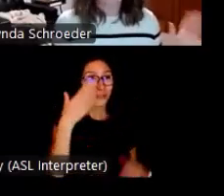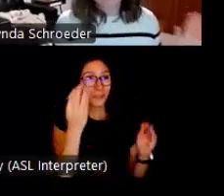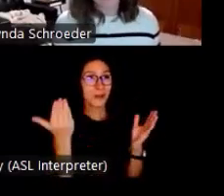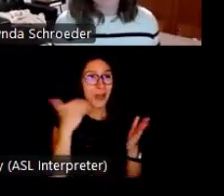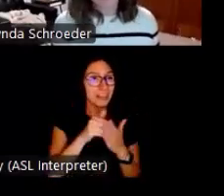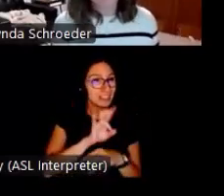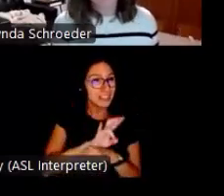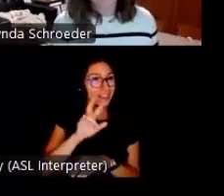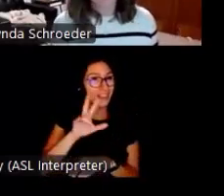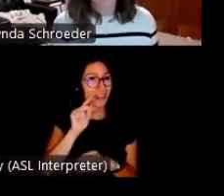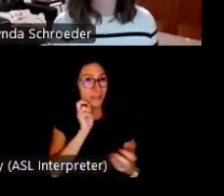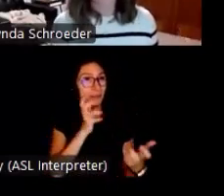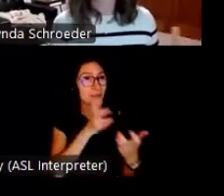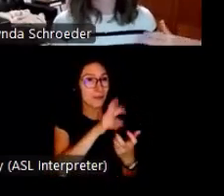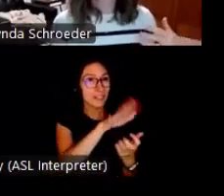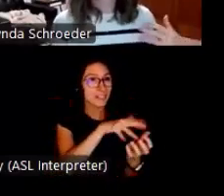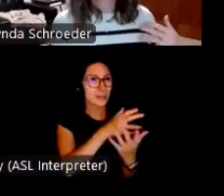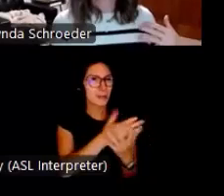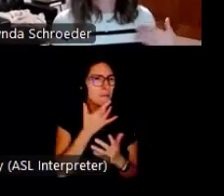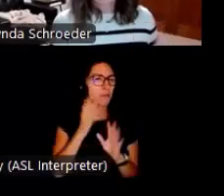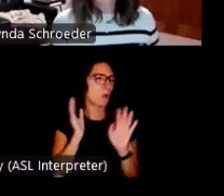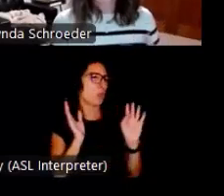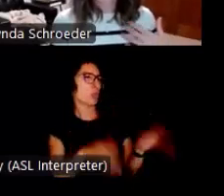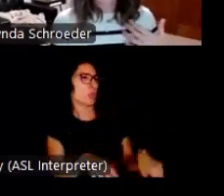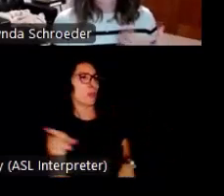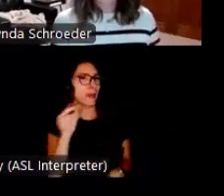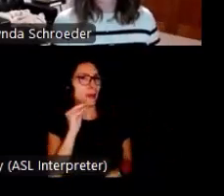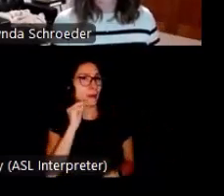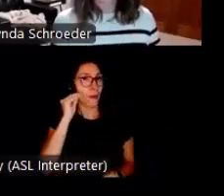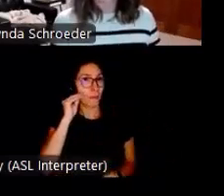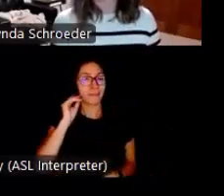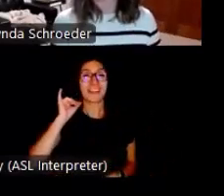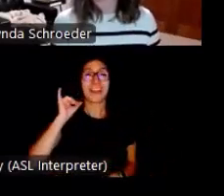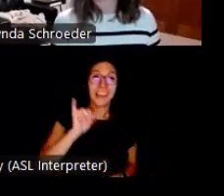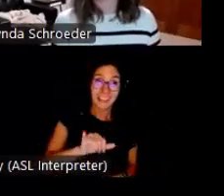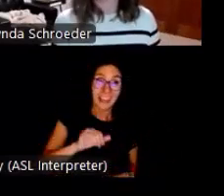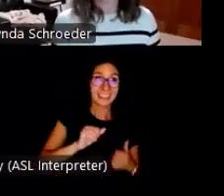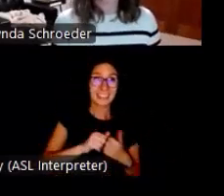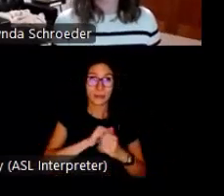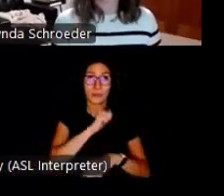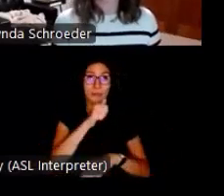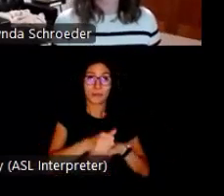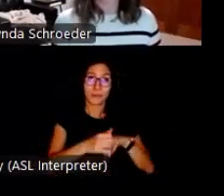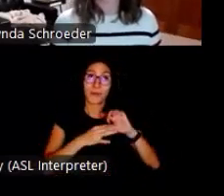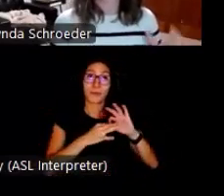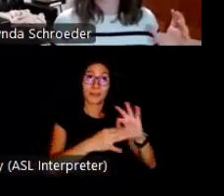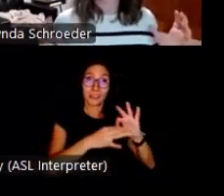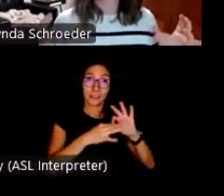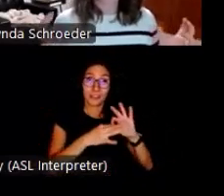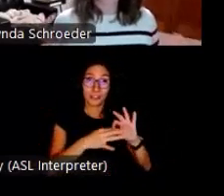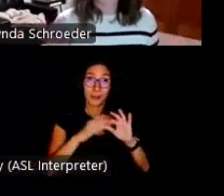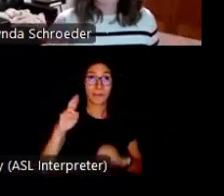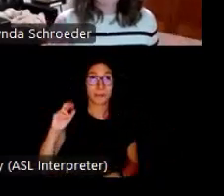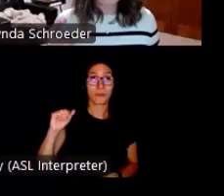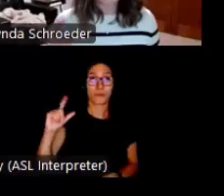doesn't like taking calls at home. And that's how you create relationship in rural communities and make sure you have reciprocal trust